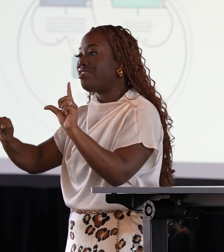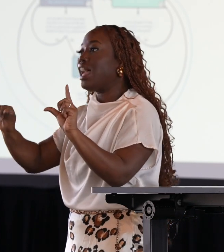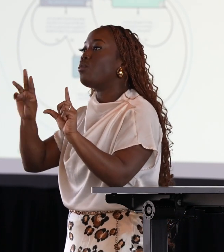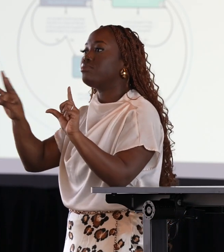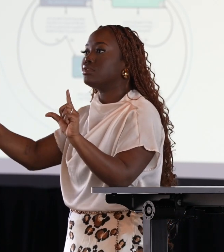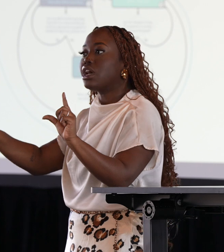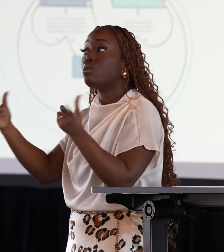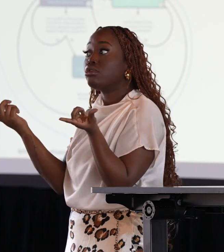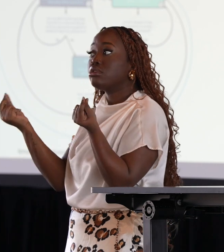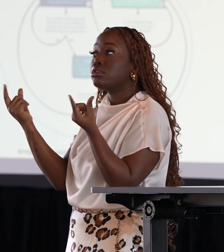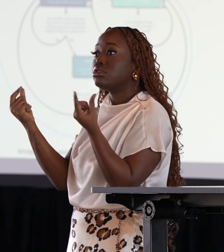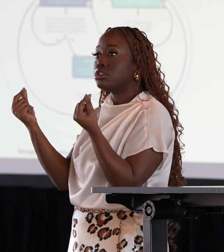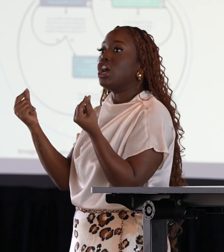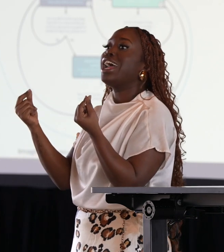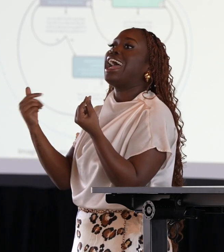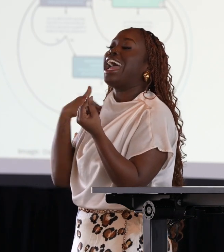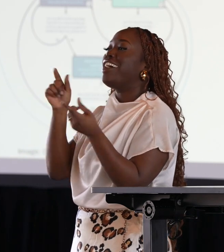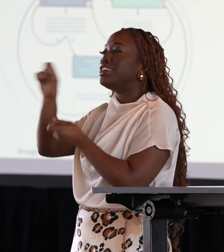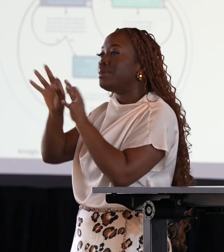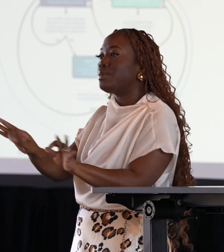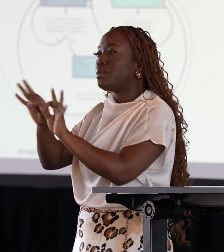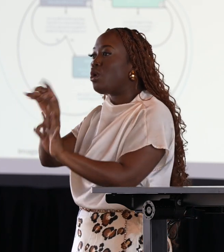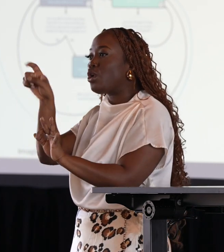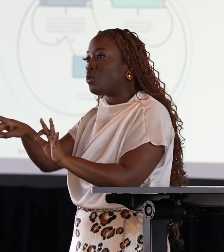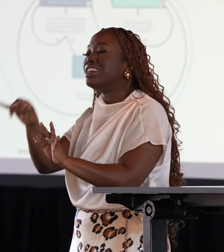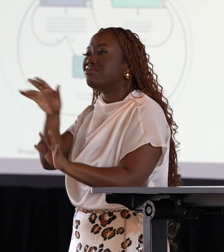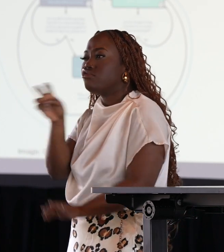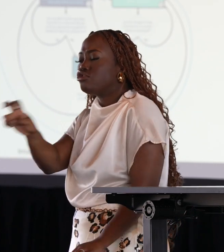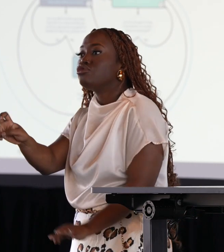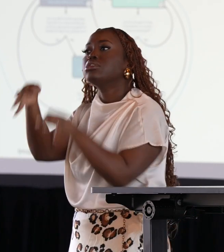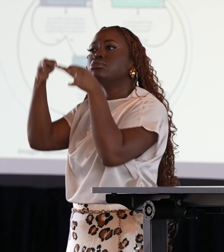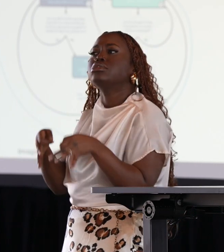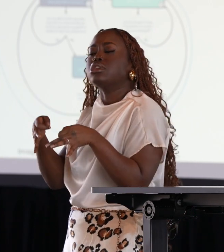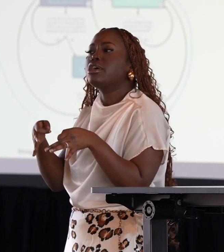it does is. Walks you through some key questions along that journey to determine someone starts in their traditional